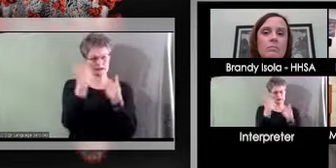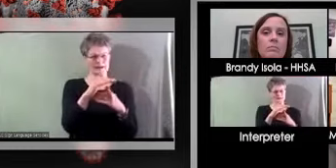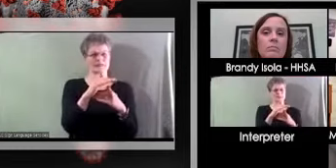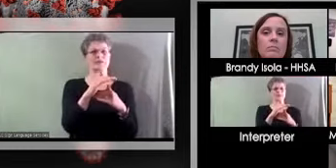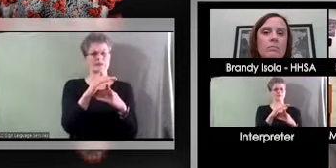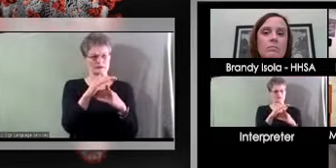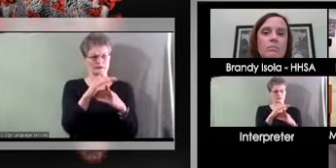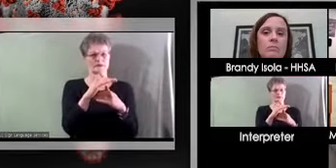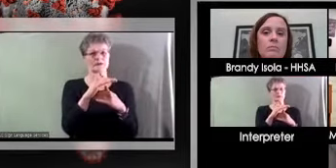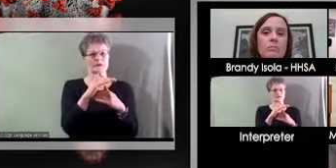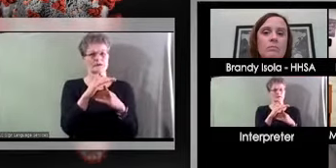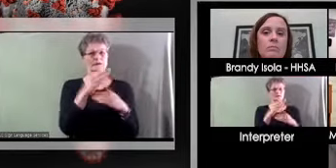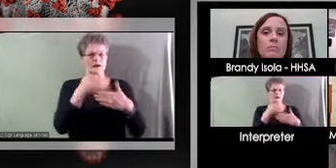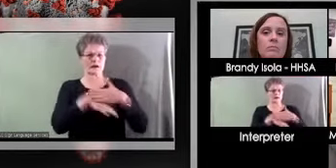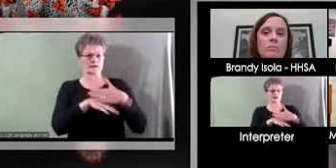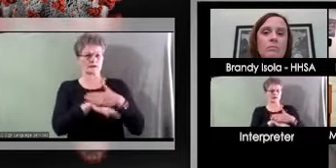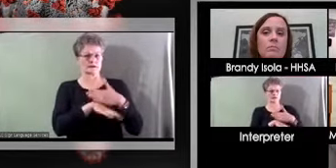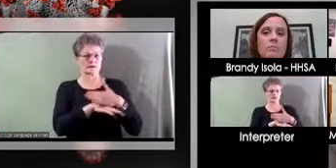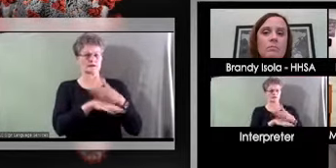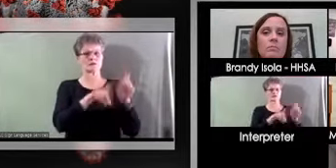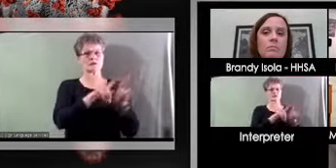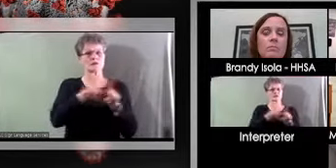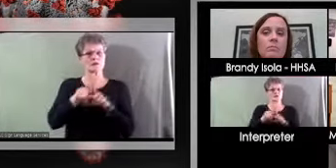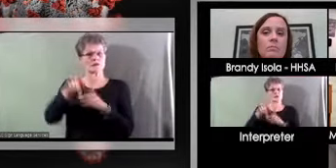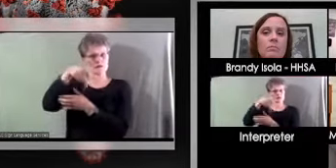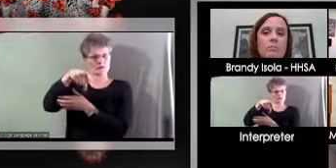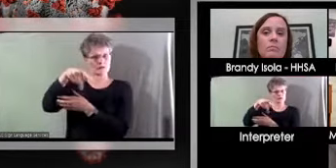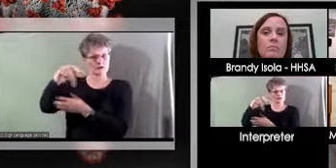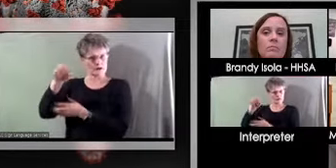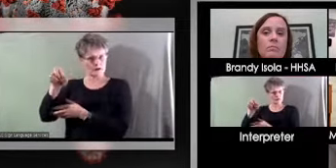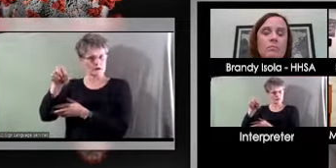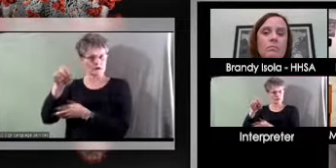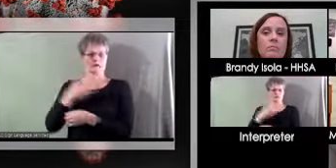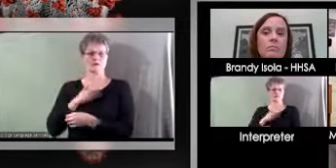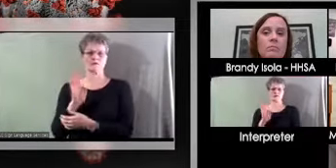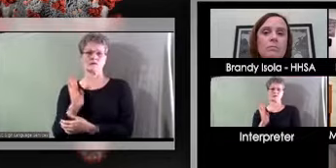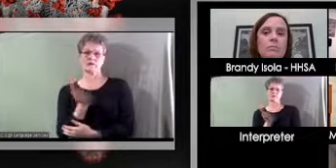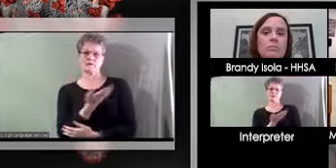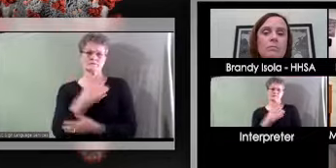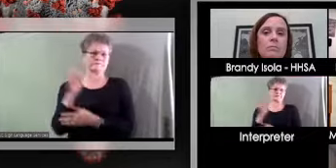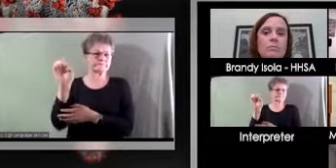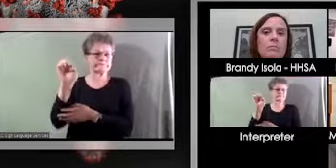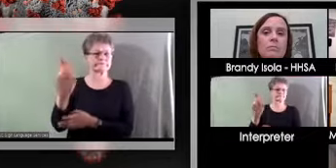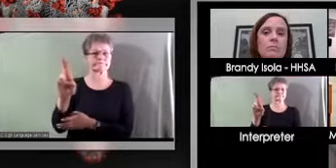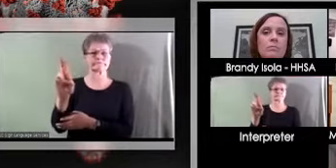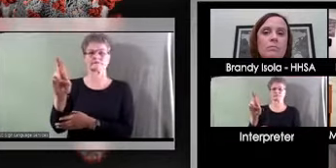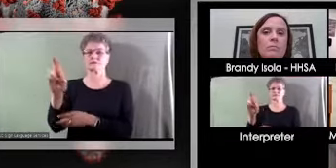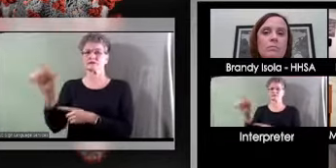for our providers, in our emergency department it is really right now just the same as it has always been